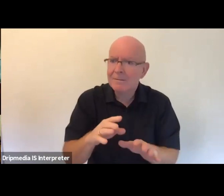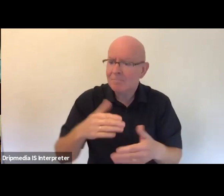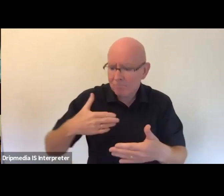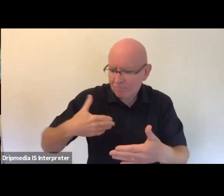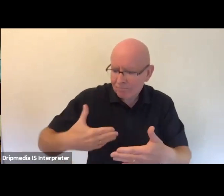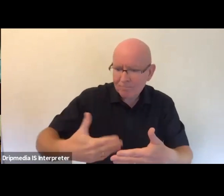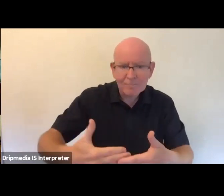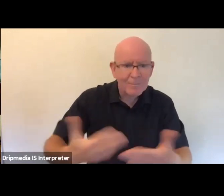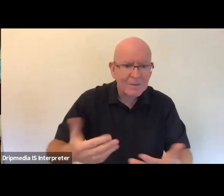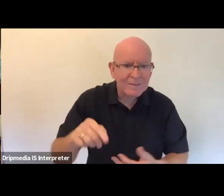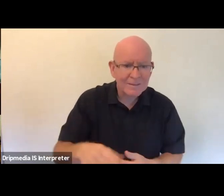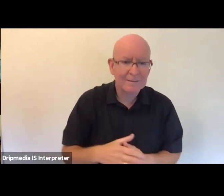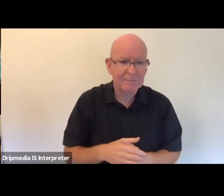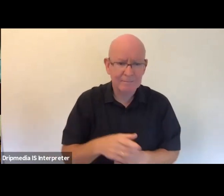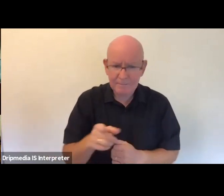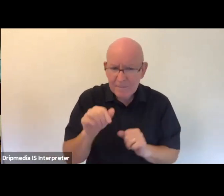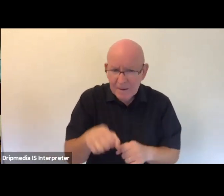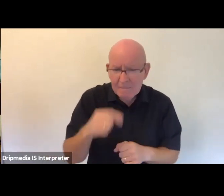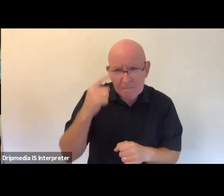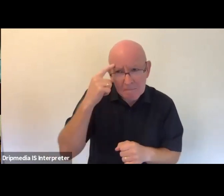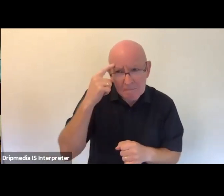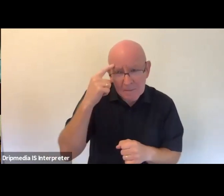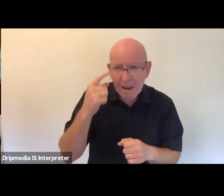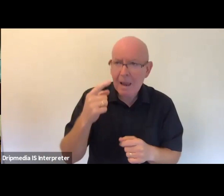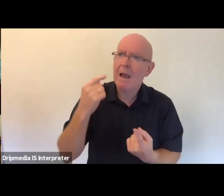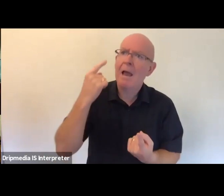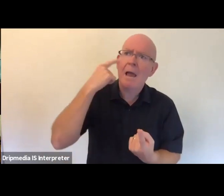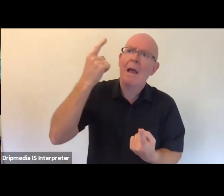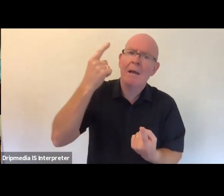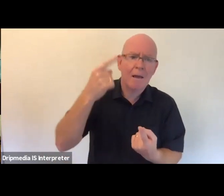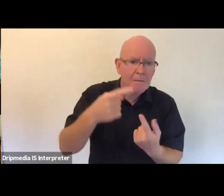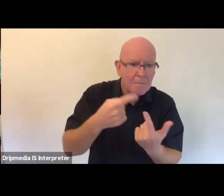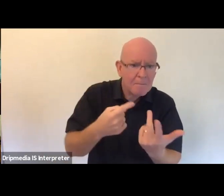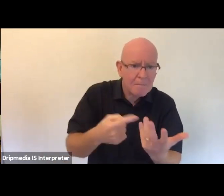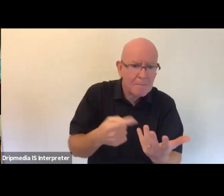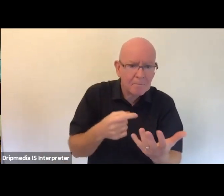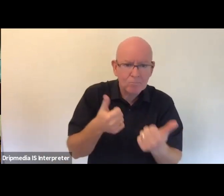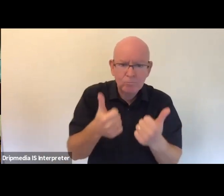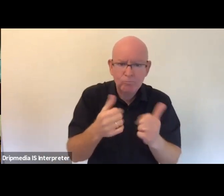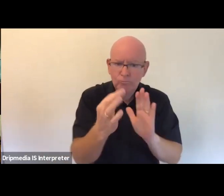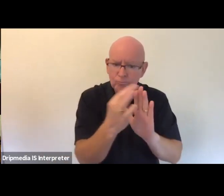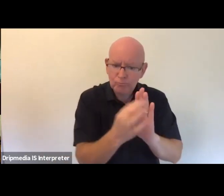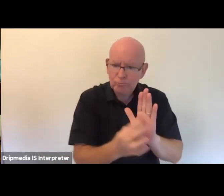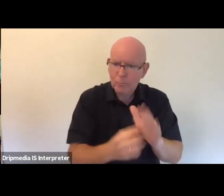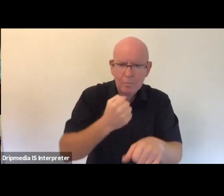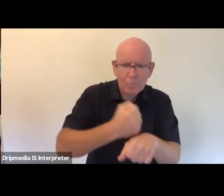Thanks for that question. And, there is currently, you know,